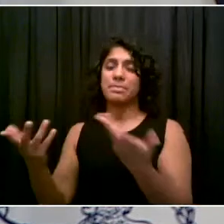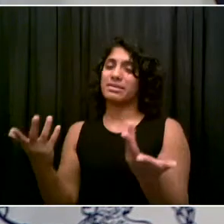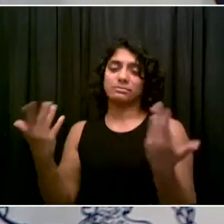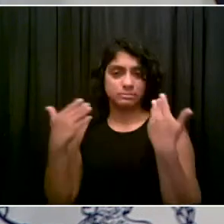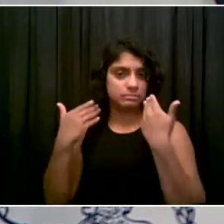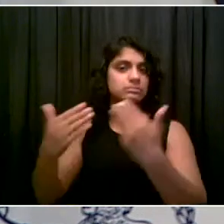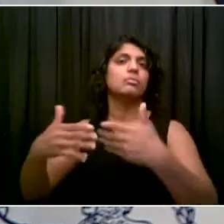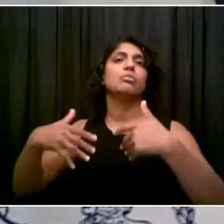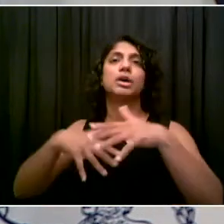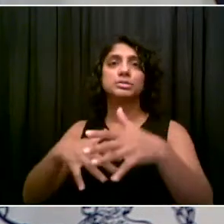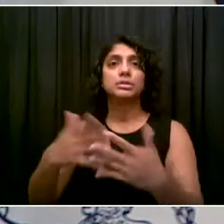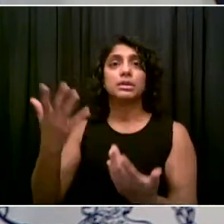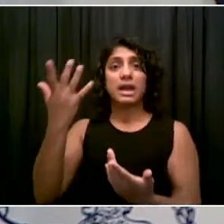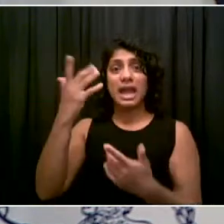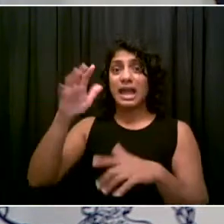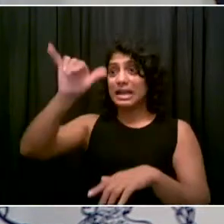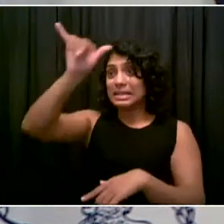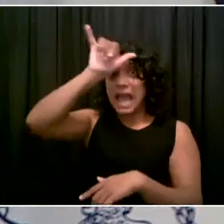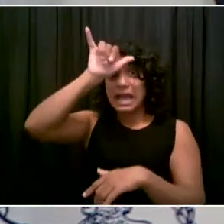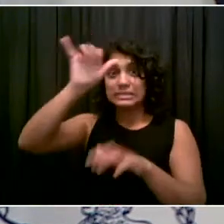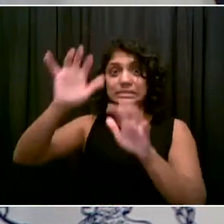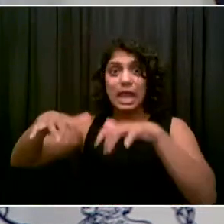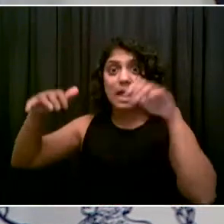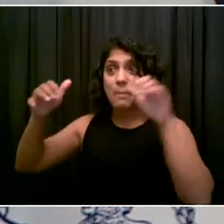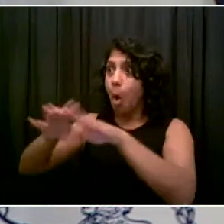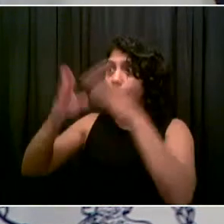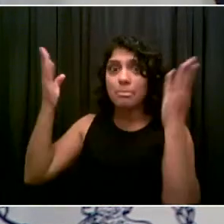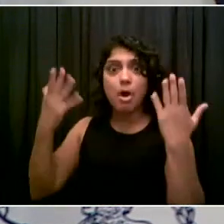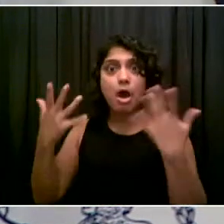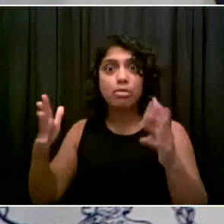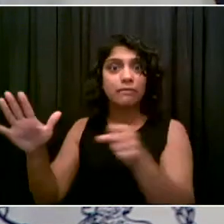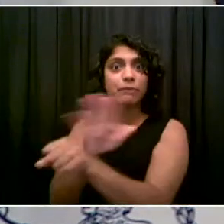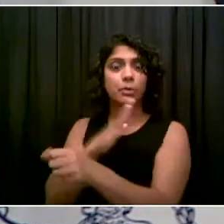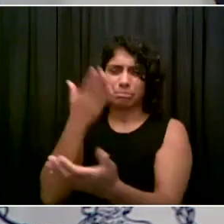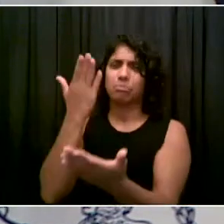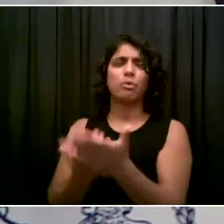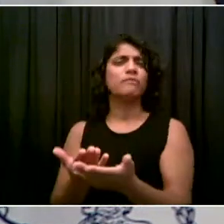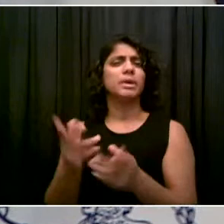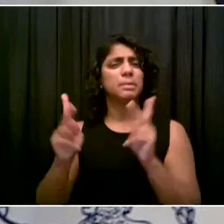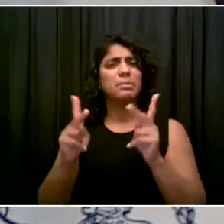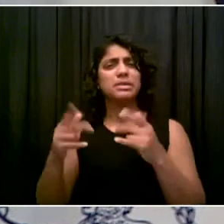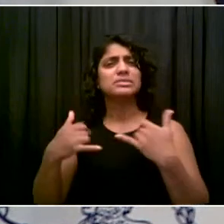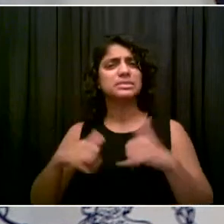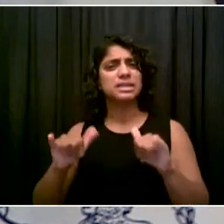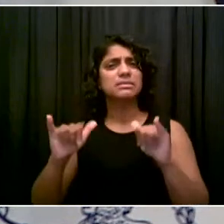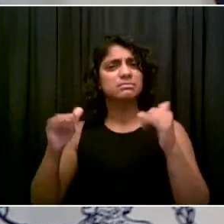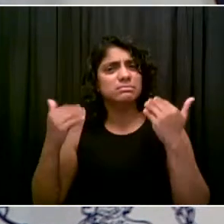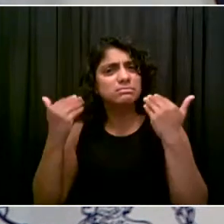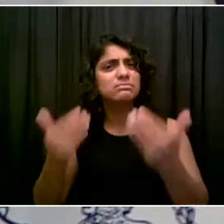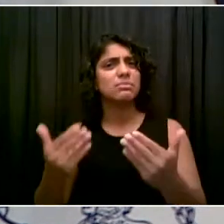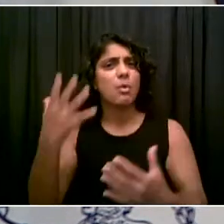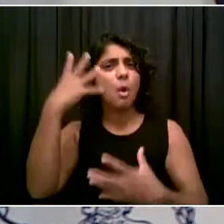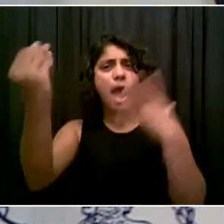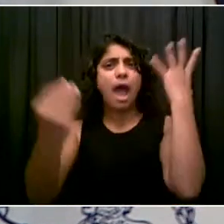JUST SAID, YANKEE STADIUM WAS FULL, PEOPLE E ARCOMING OT U TO EVENTS. WE REALLY NEED TOON HOTR HE